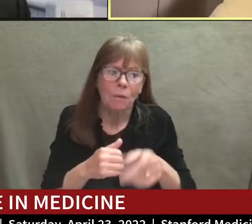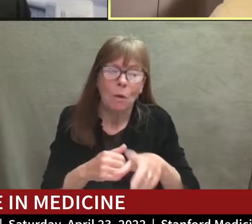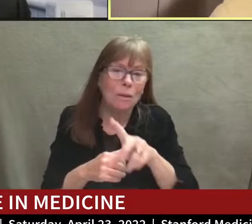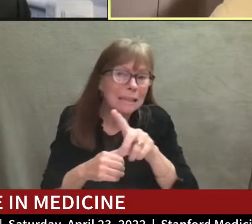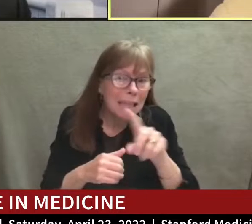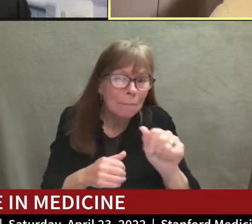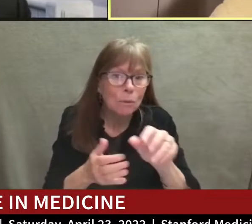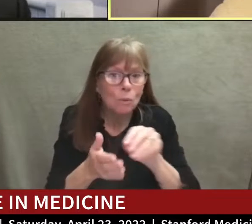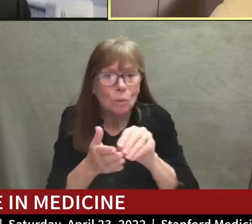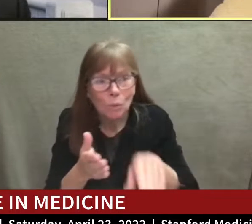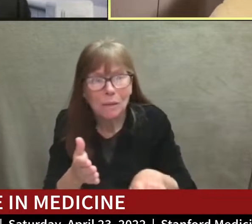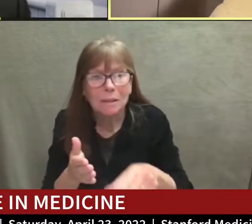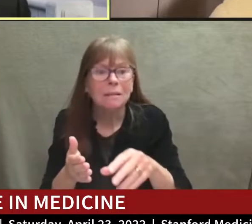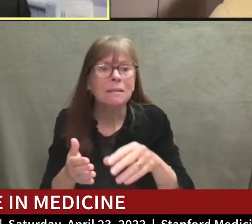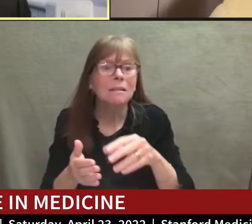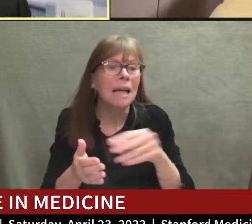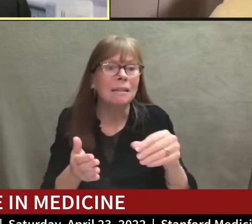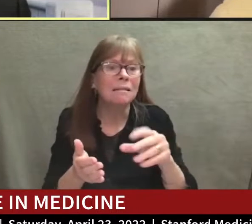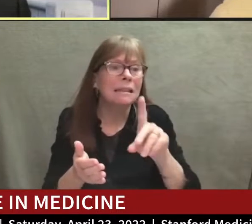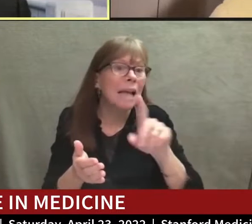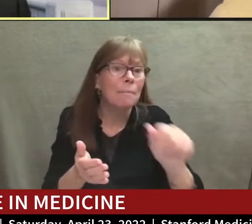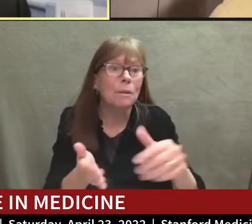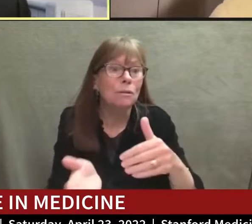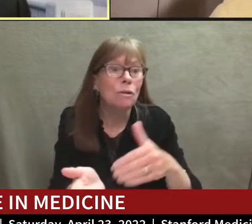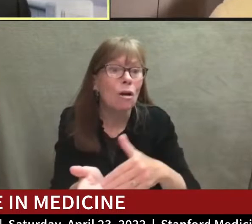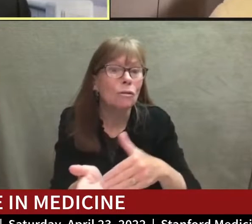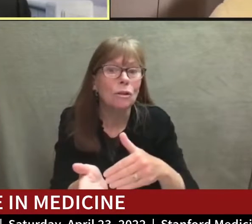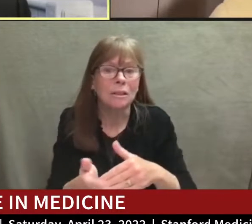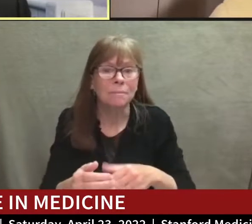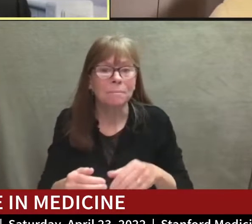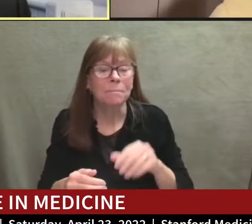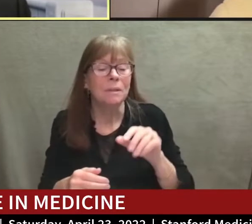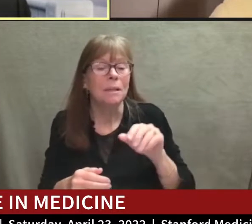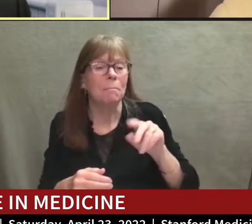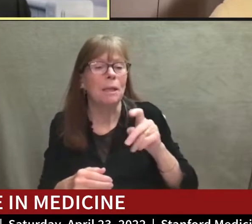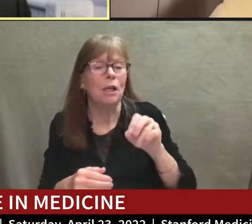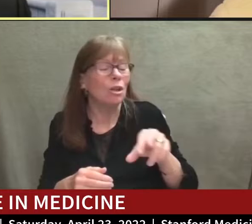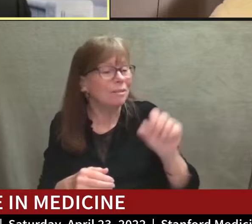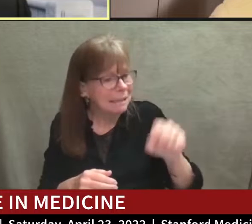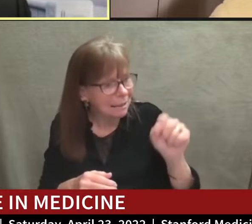Yeah, they’ve both taught me a lot. And Lisa has been a fantastic mentor,